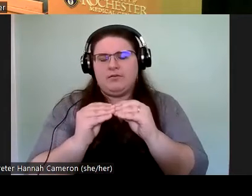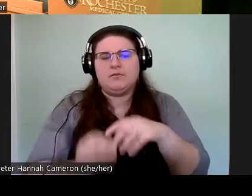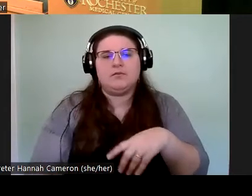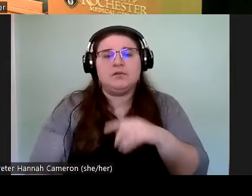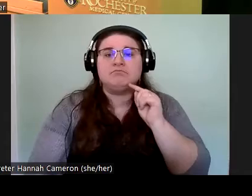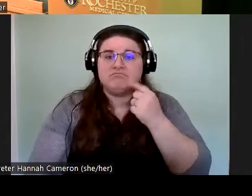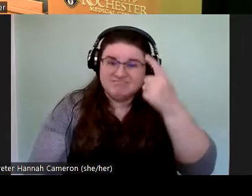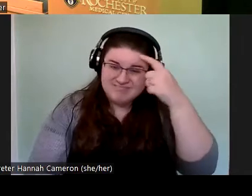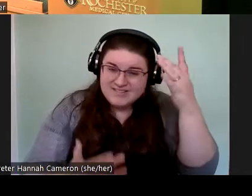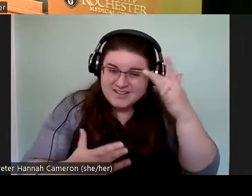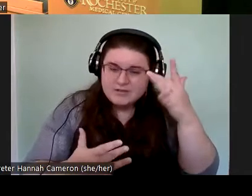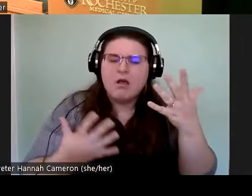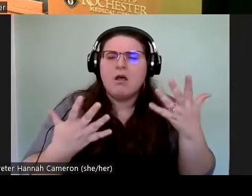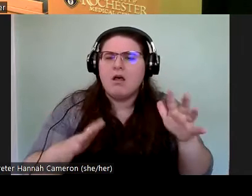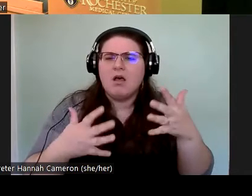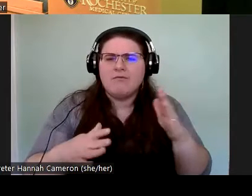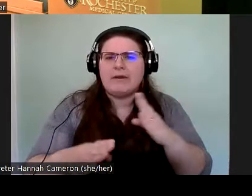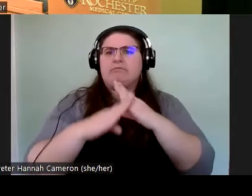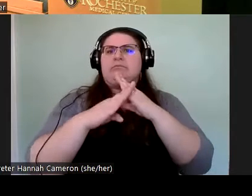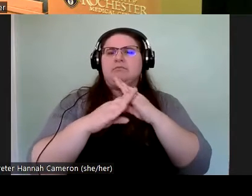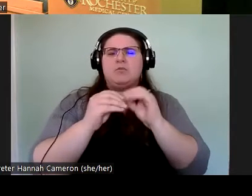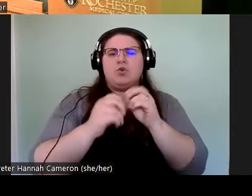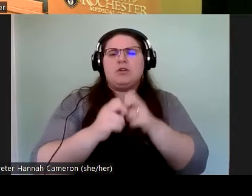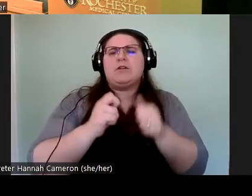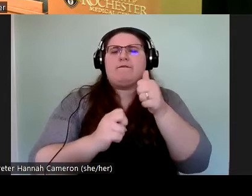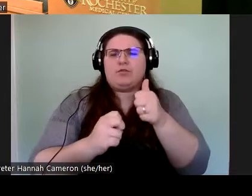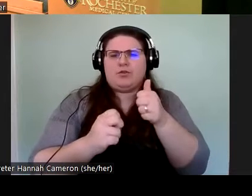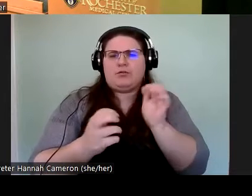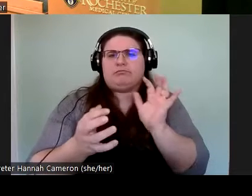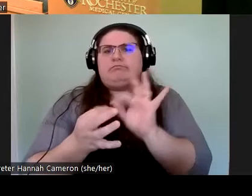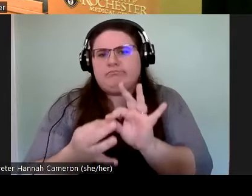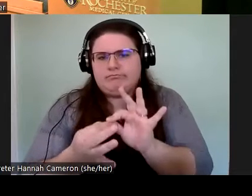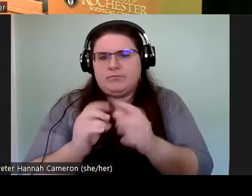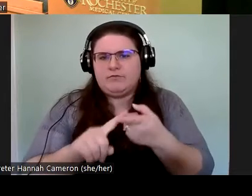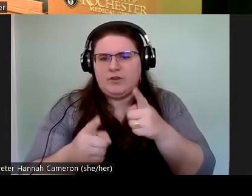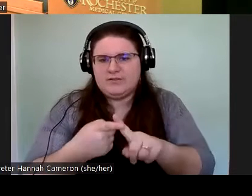going to have a harder time having friends um and many of them will just kind of disappear frankly